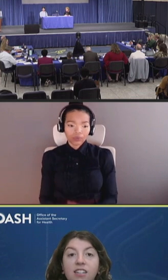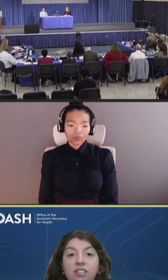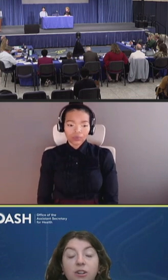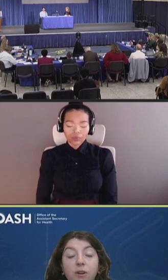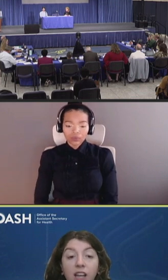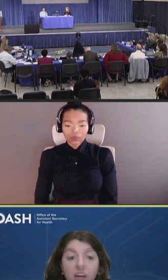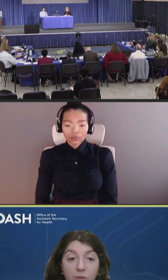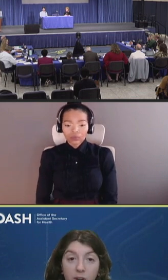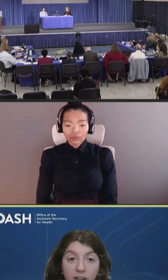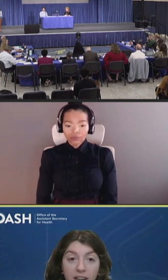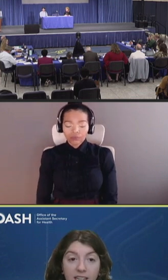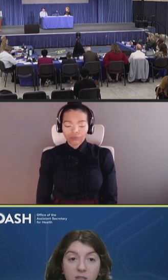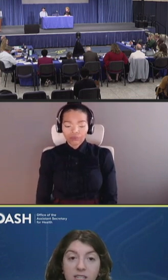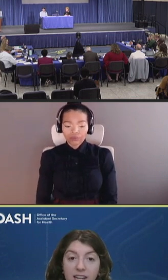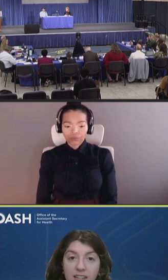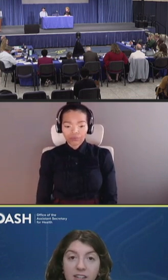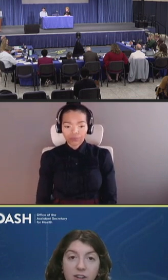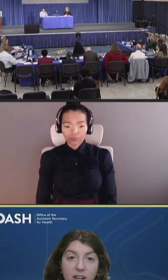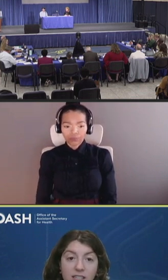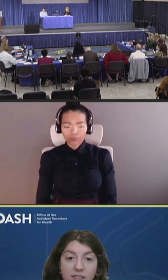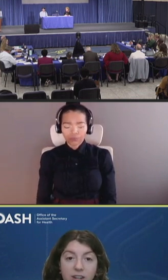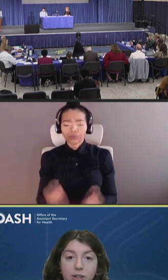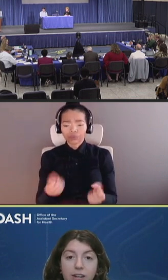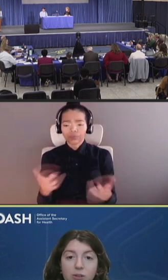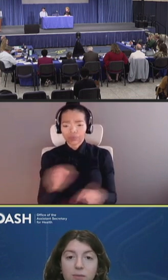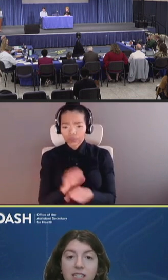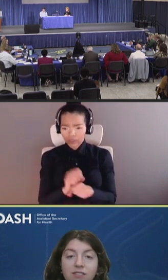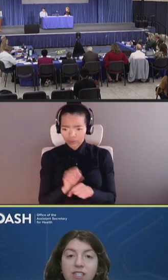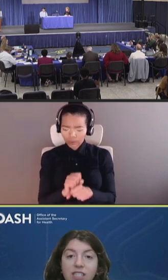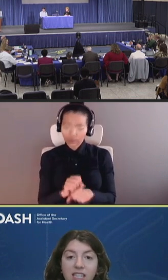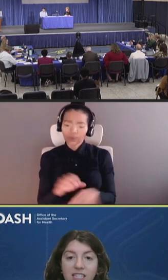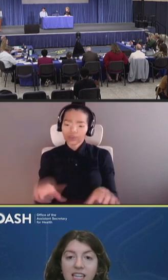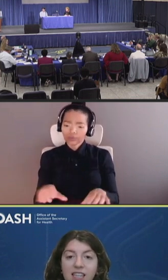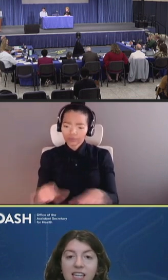So, a lot of work has been done across the federal government to facilitate the